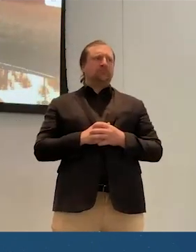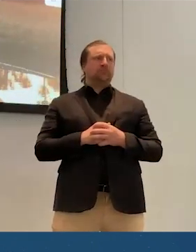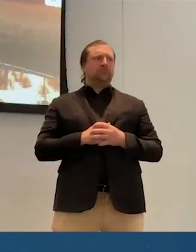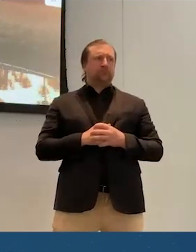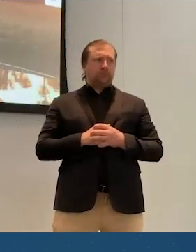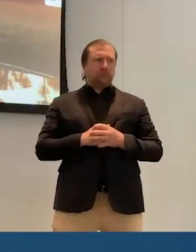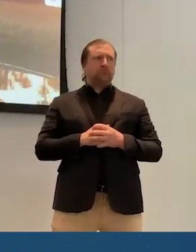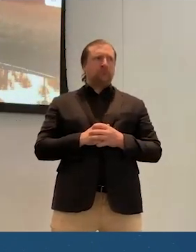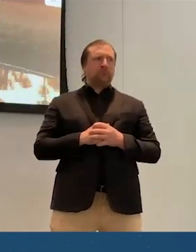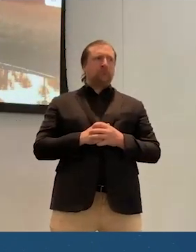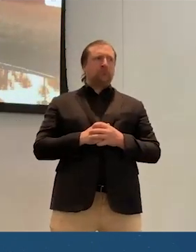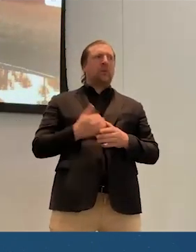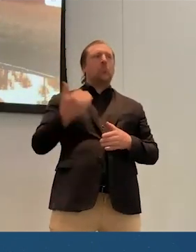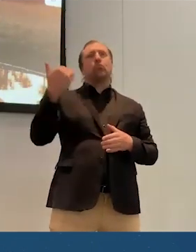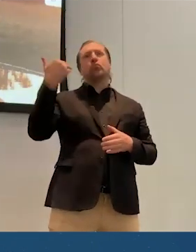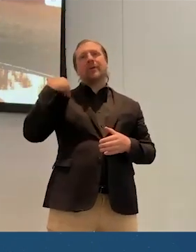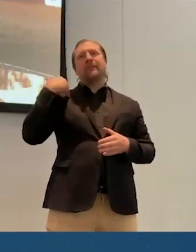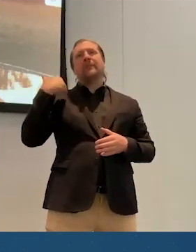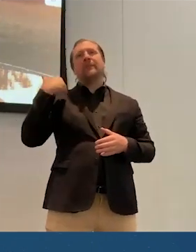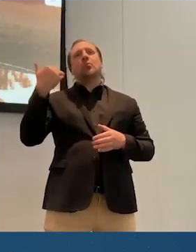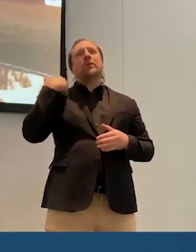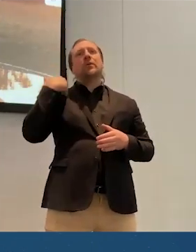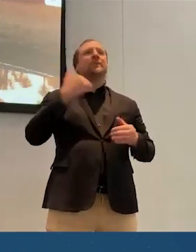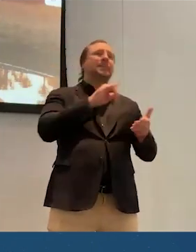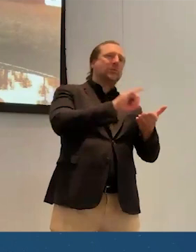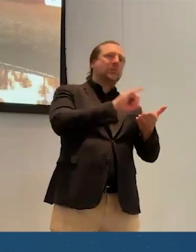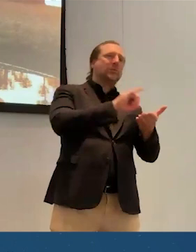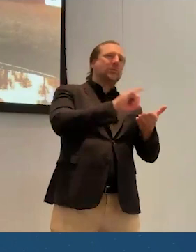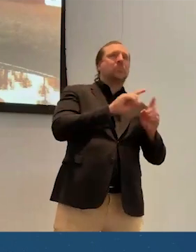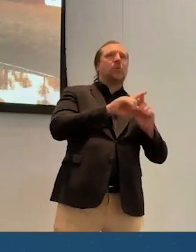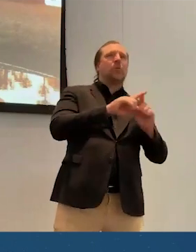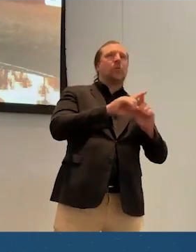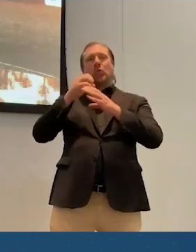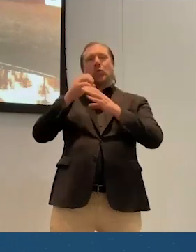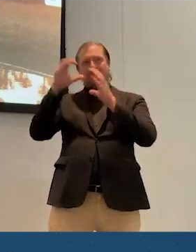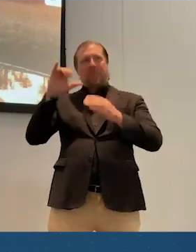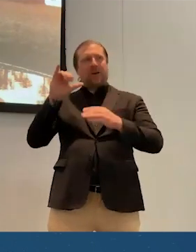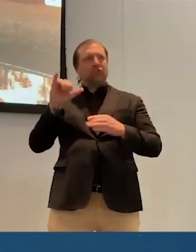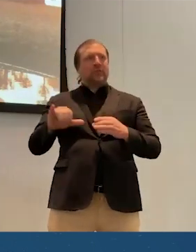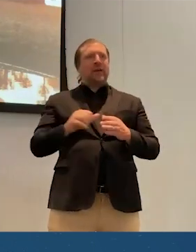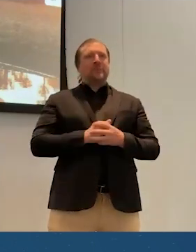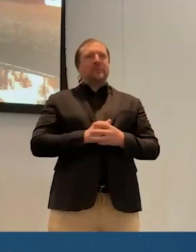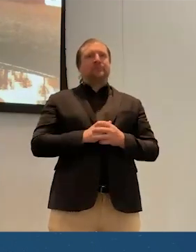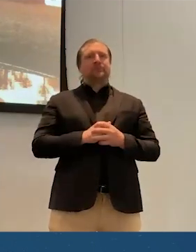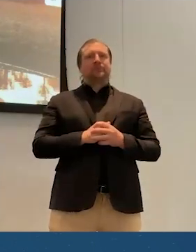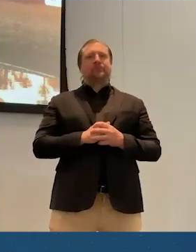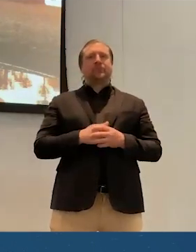As we look into the background, let's acknowledge that VR is often used